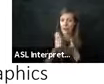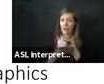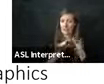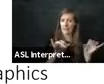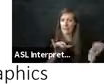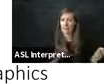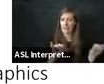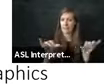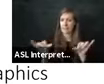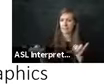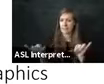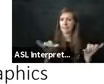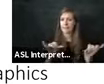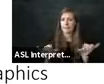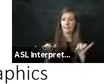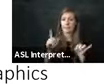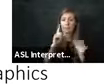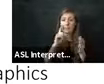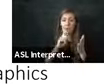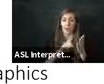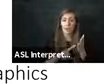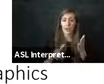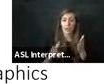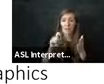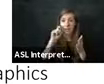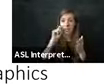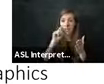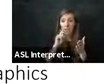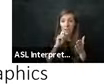So when we look at gender in both of these groups,